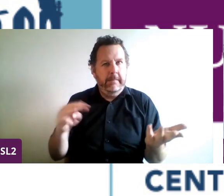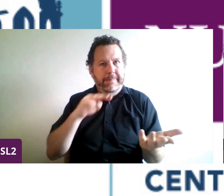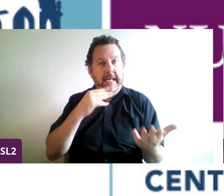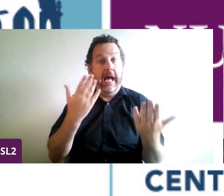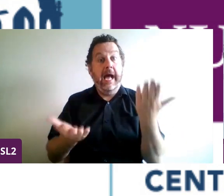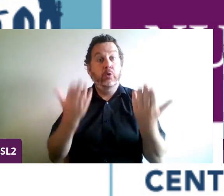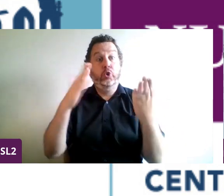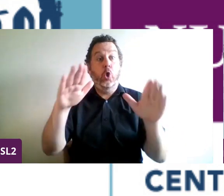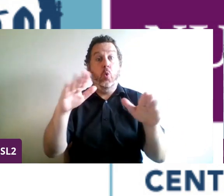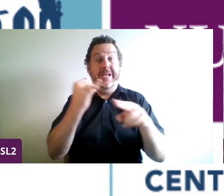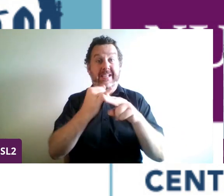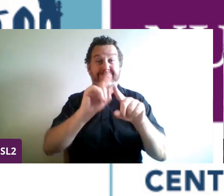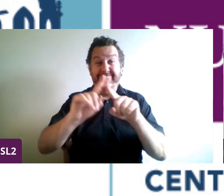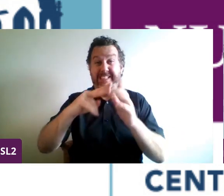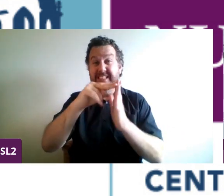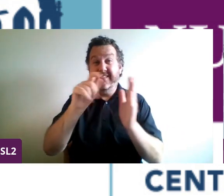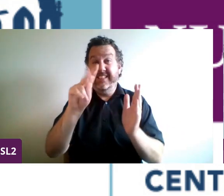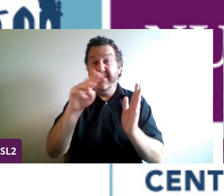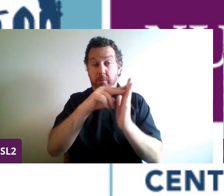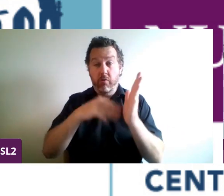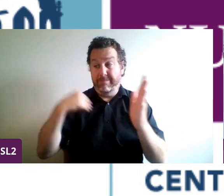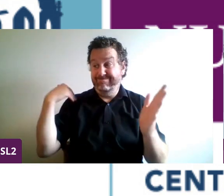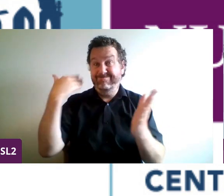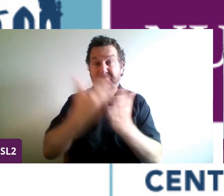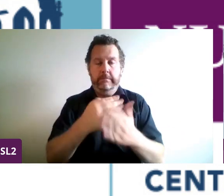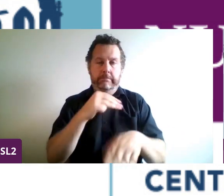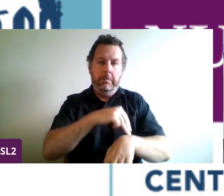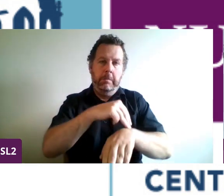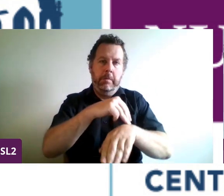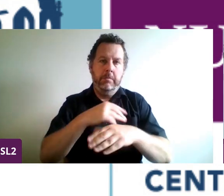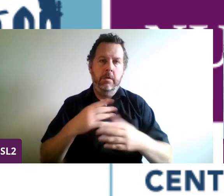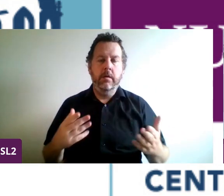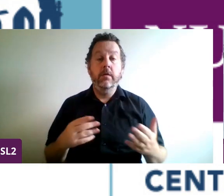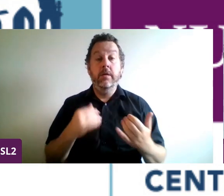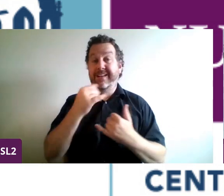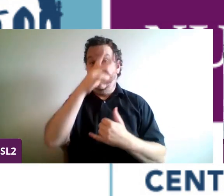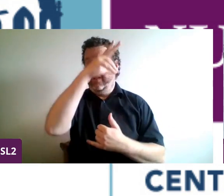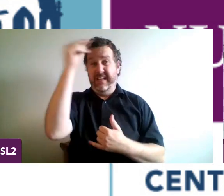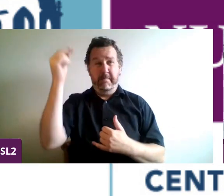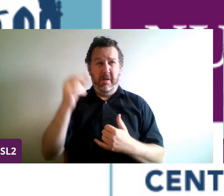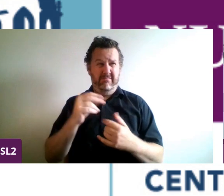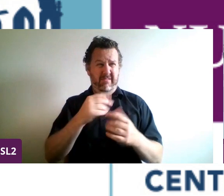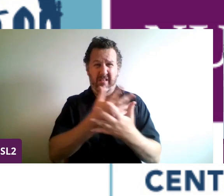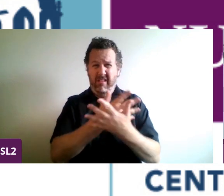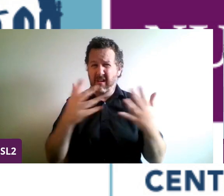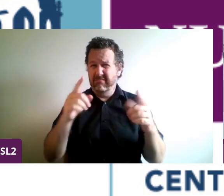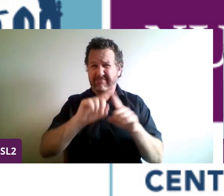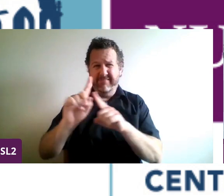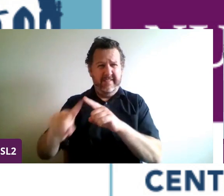and betraying the Wikipedia definition of what